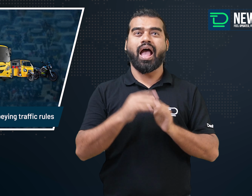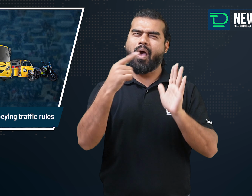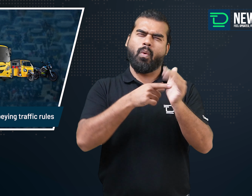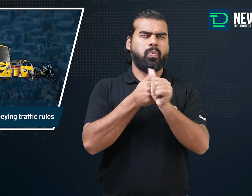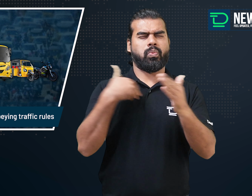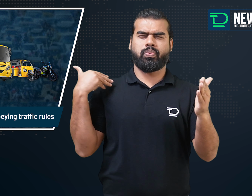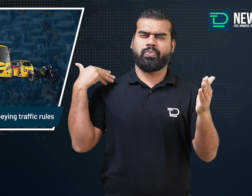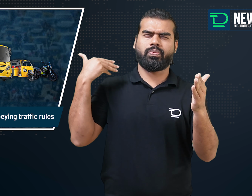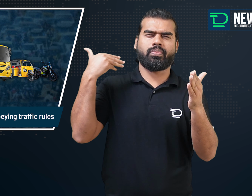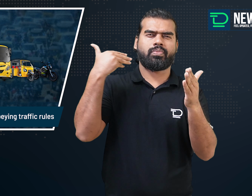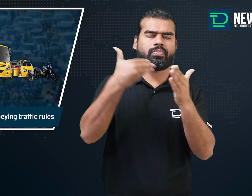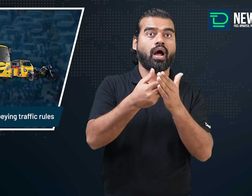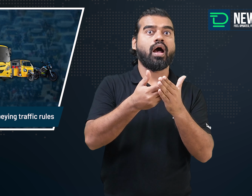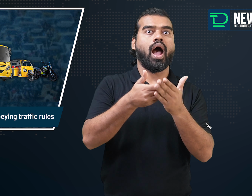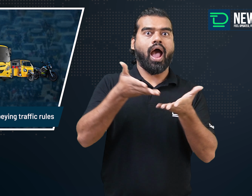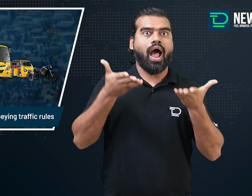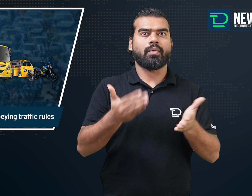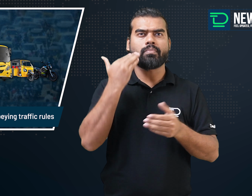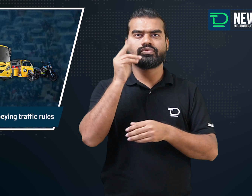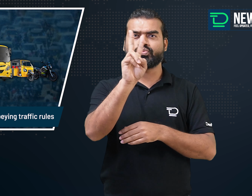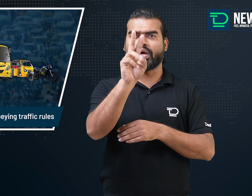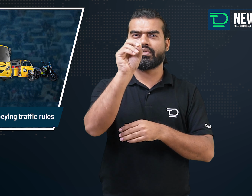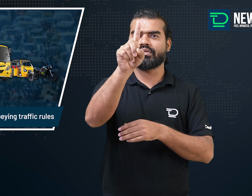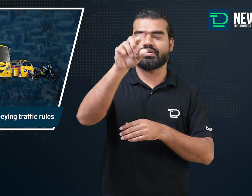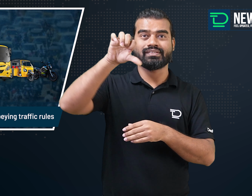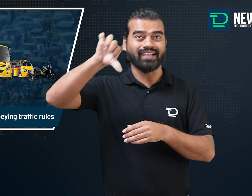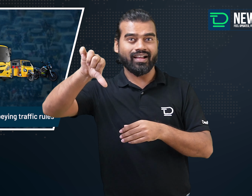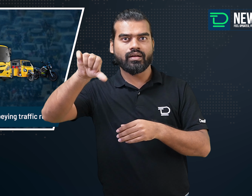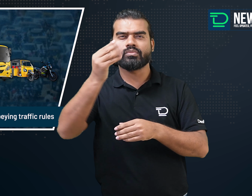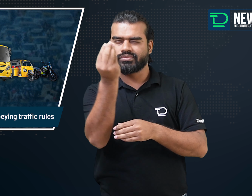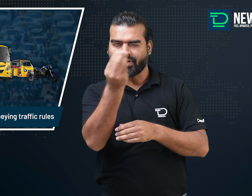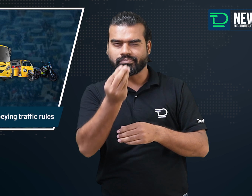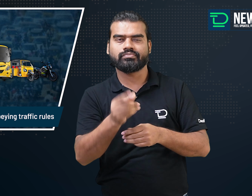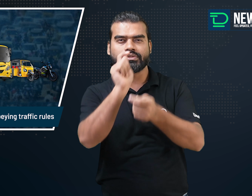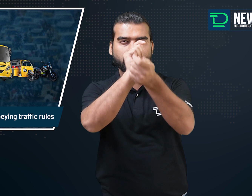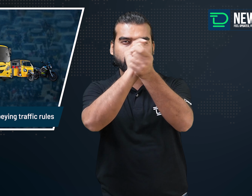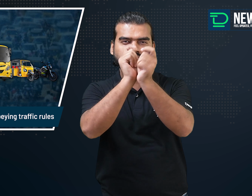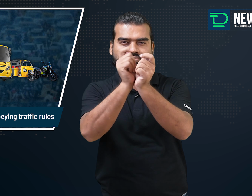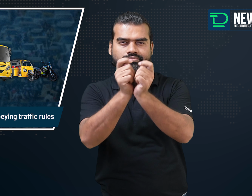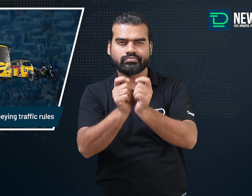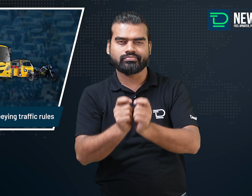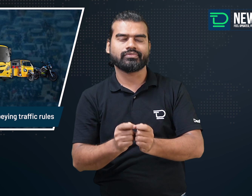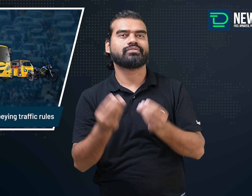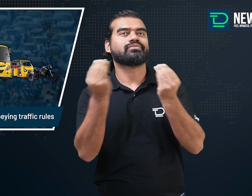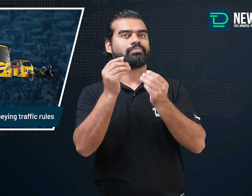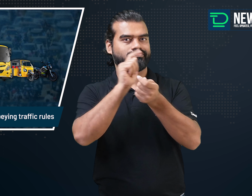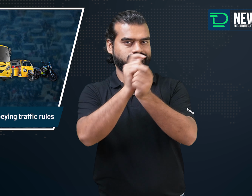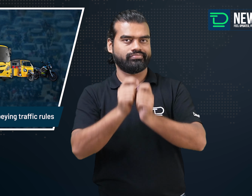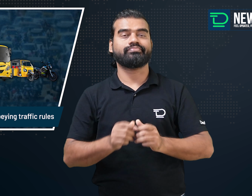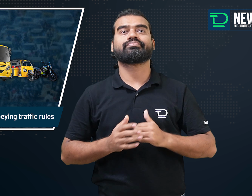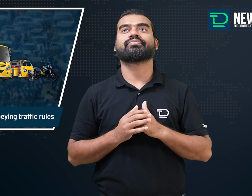After that it has been slightly changed with few modifications by the central government in 2019.